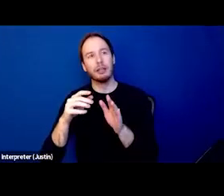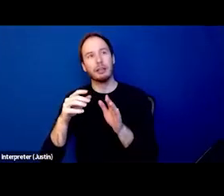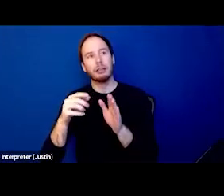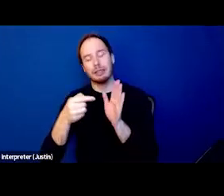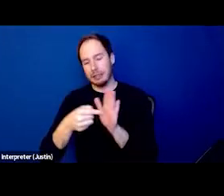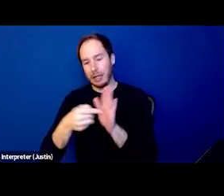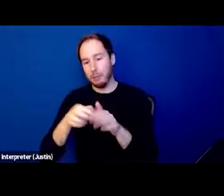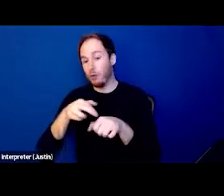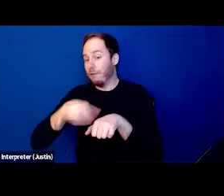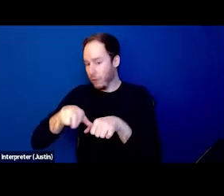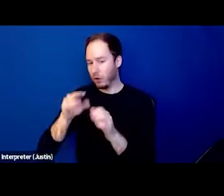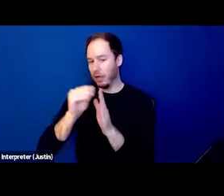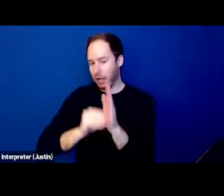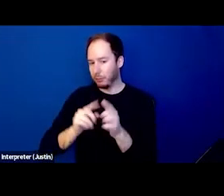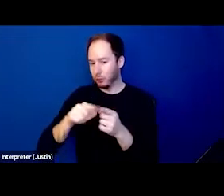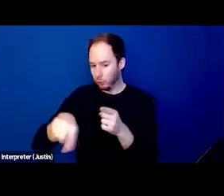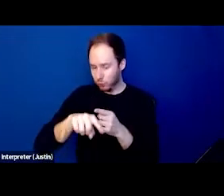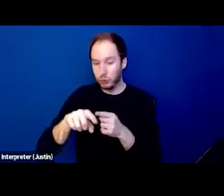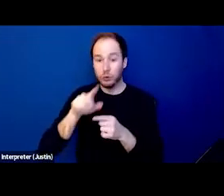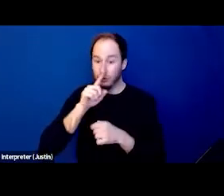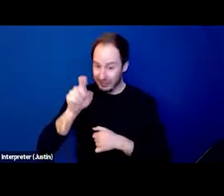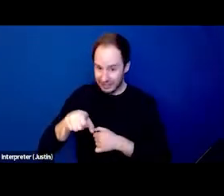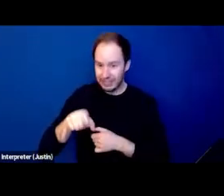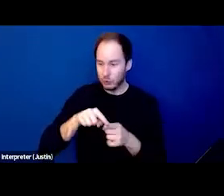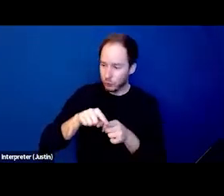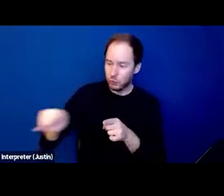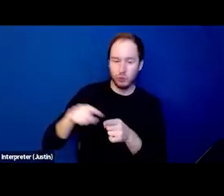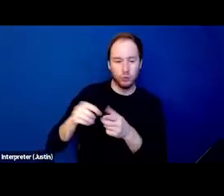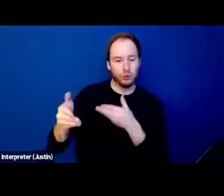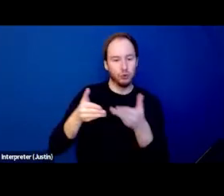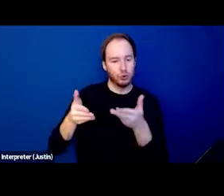to really get those individuals who are in need into those services that are offered in communities.